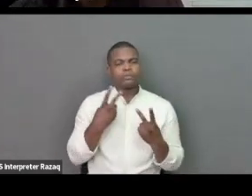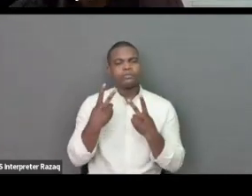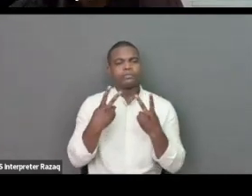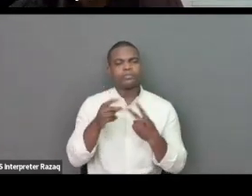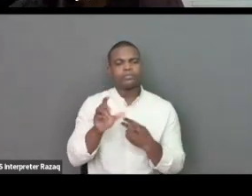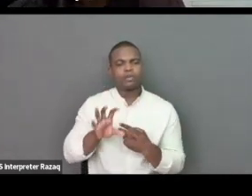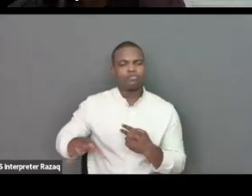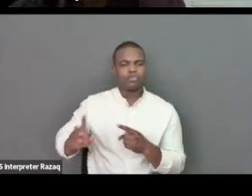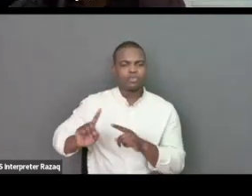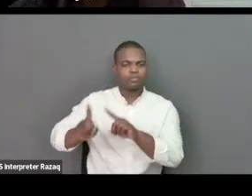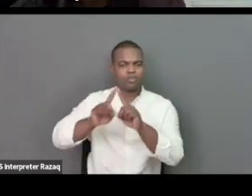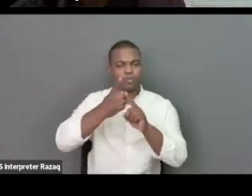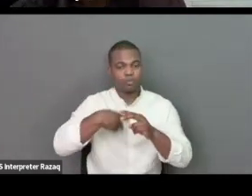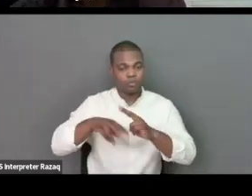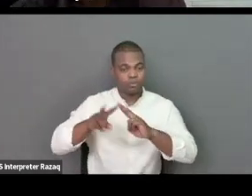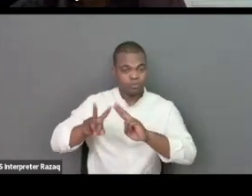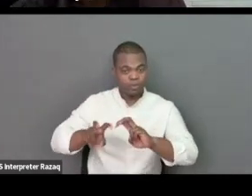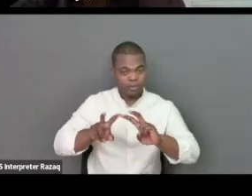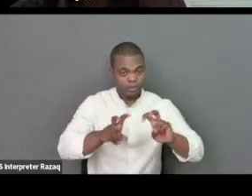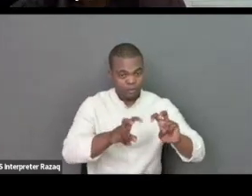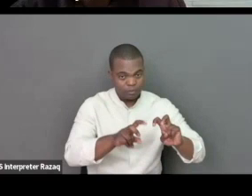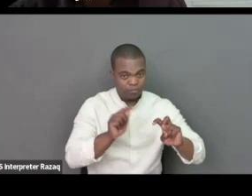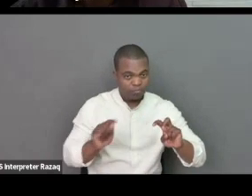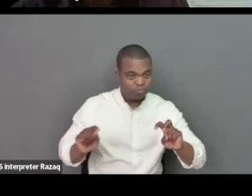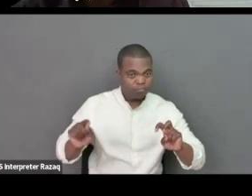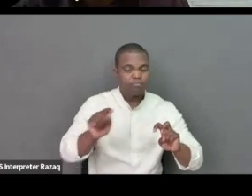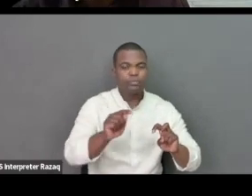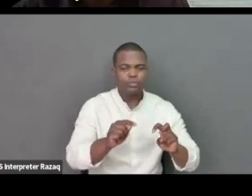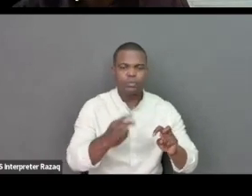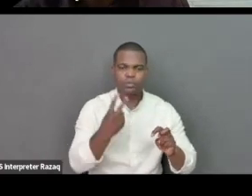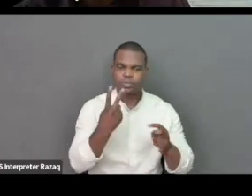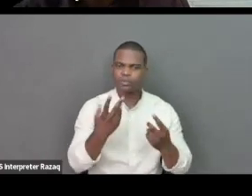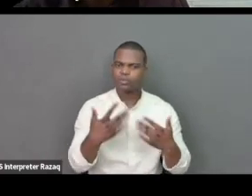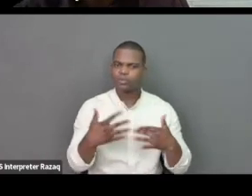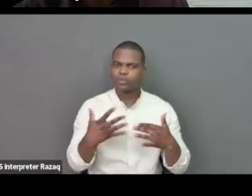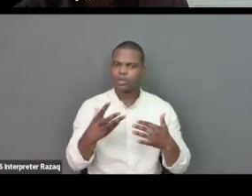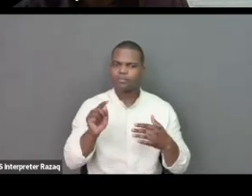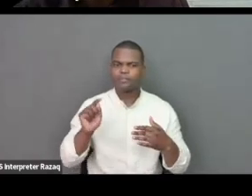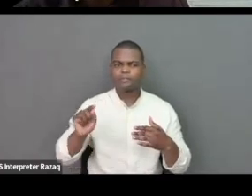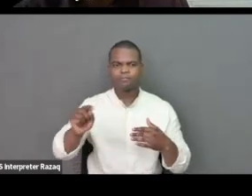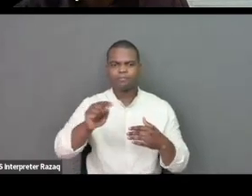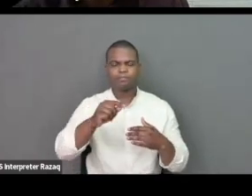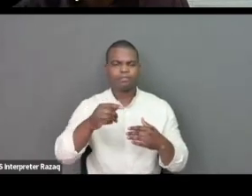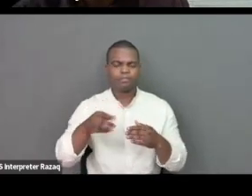very similar in each public sector body, so that has